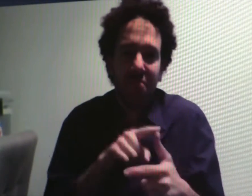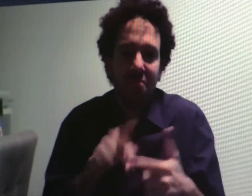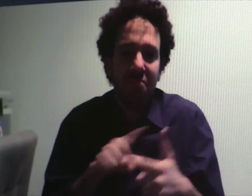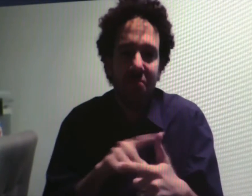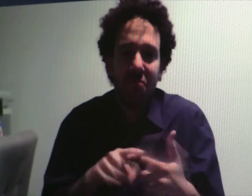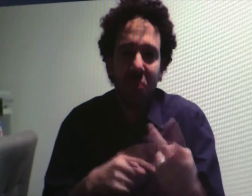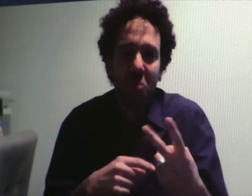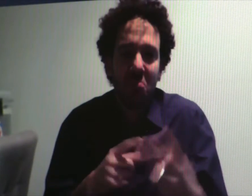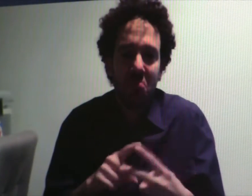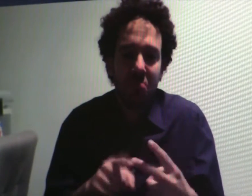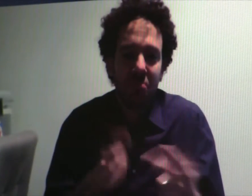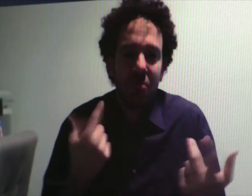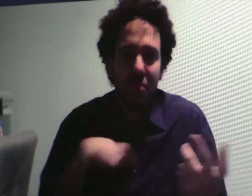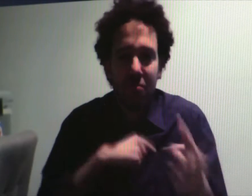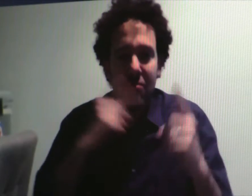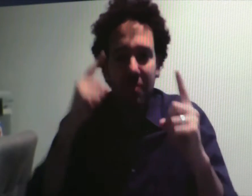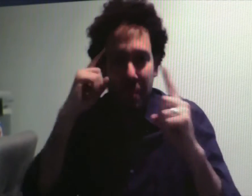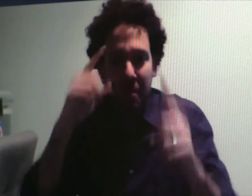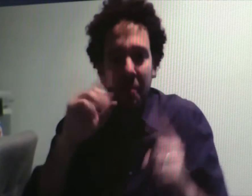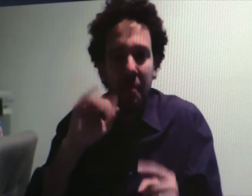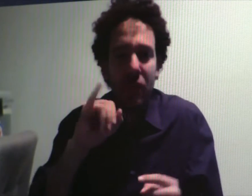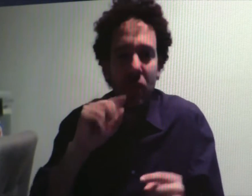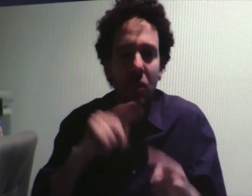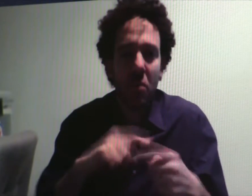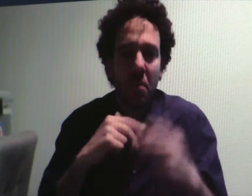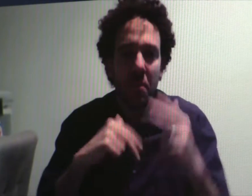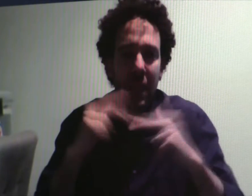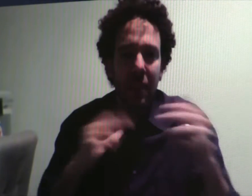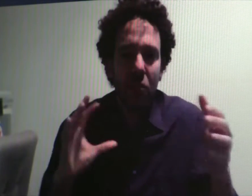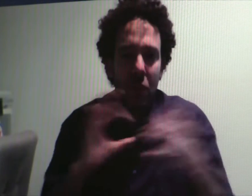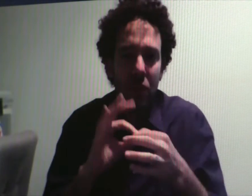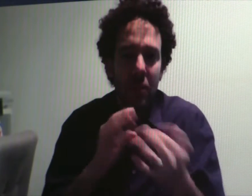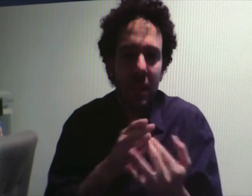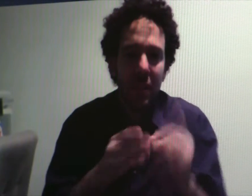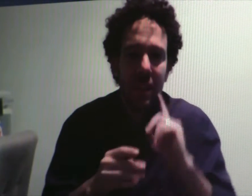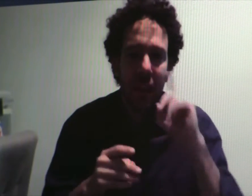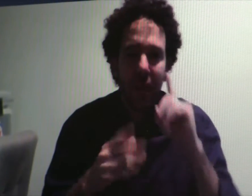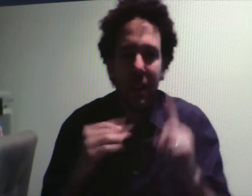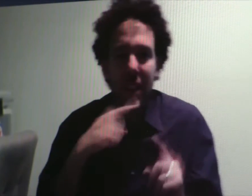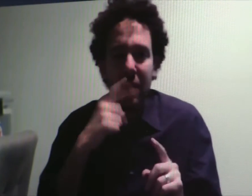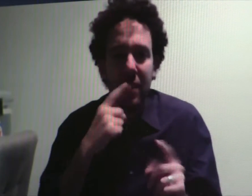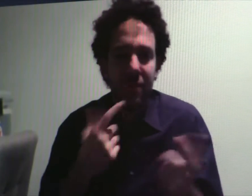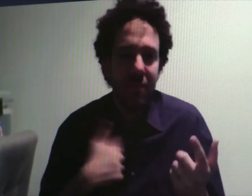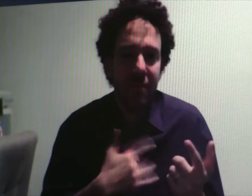are the most important pieces of information. Our mission is to build a relationship between Deaf and hearing worlds,